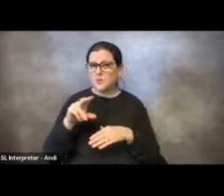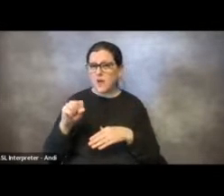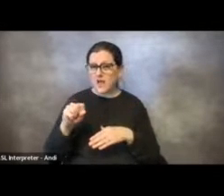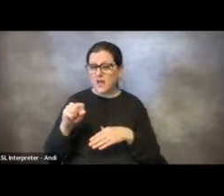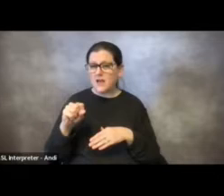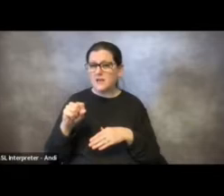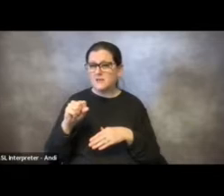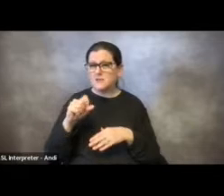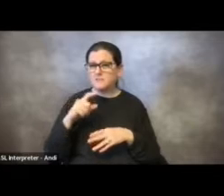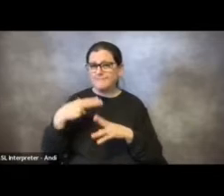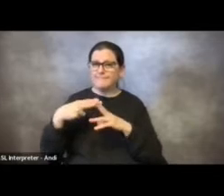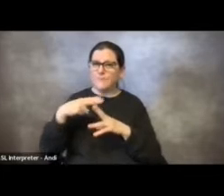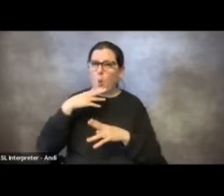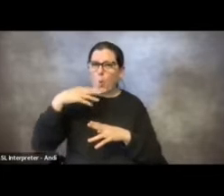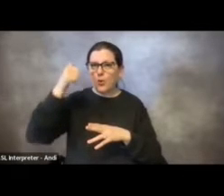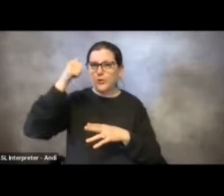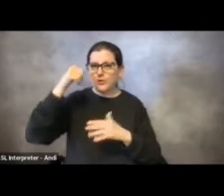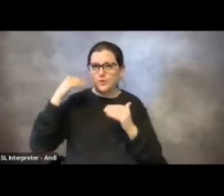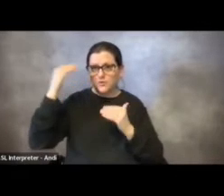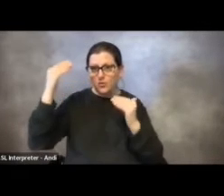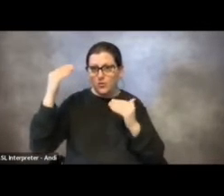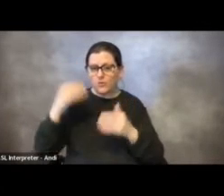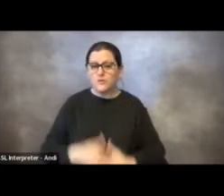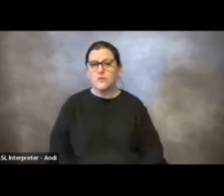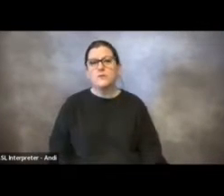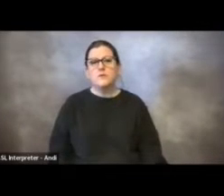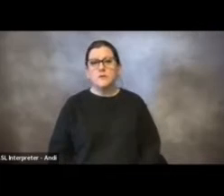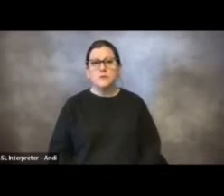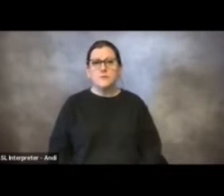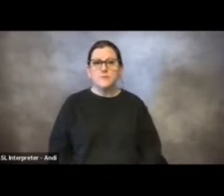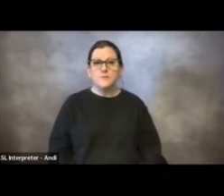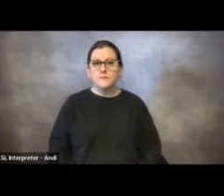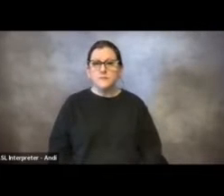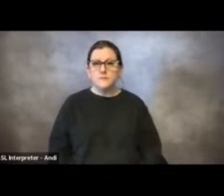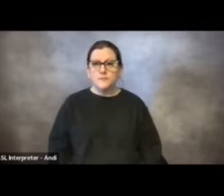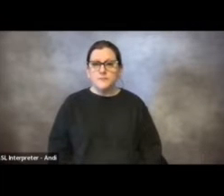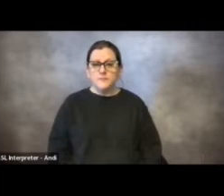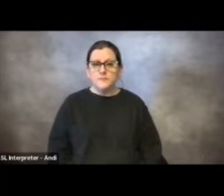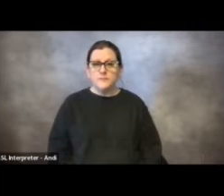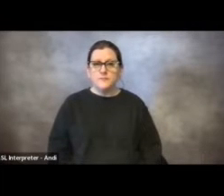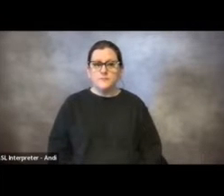older adult. Next slide. And so,